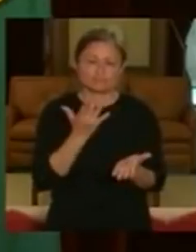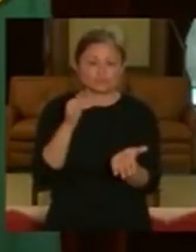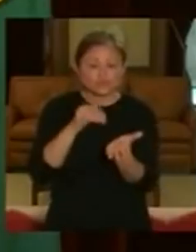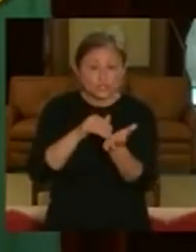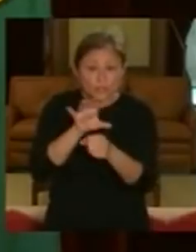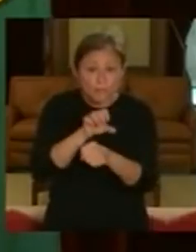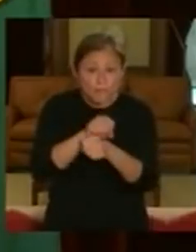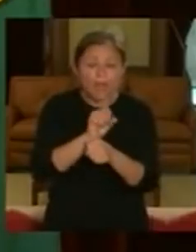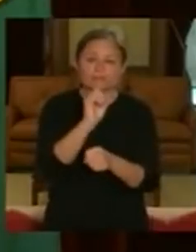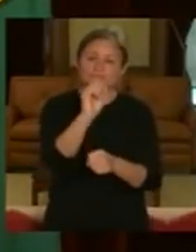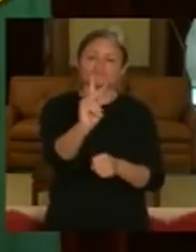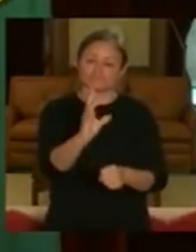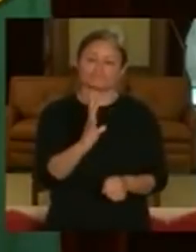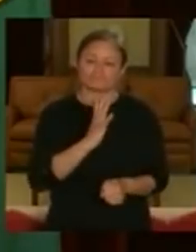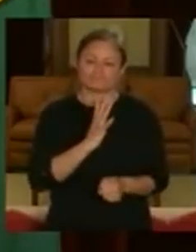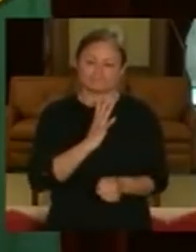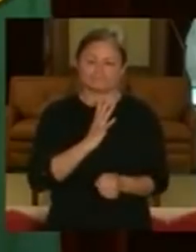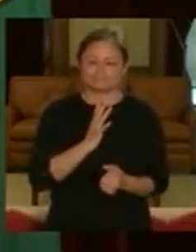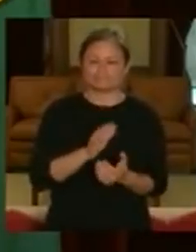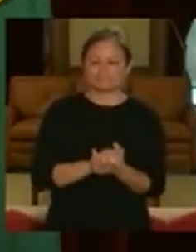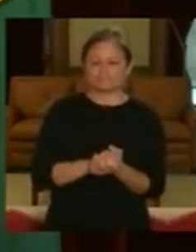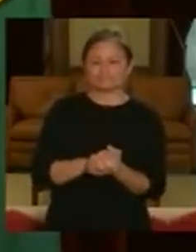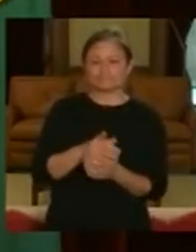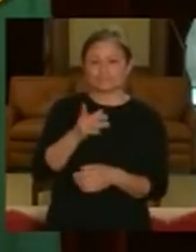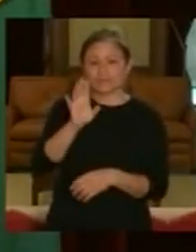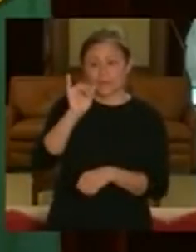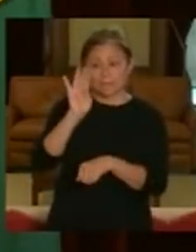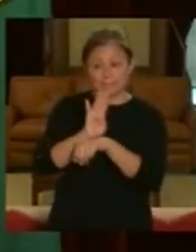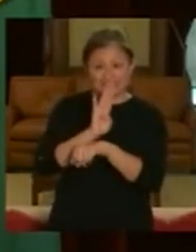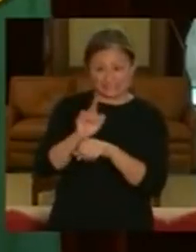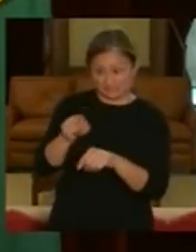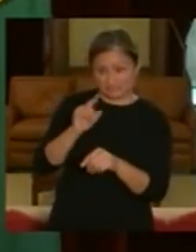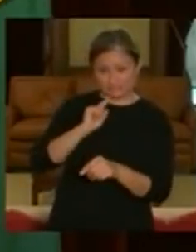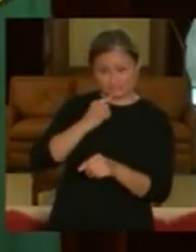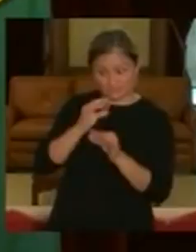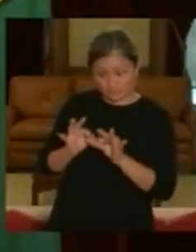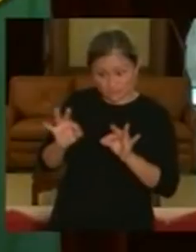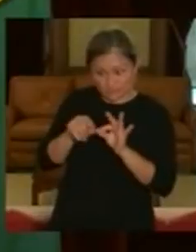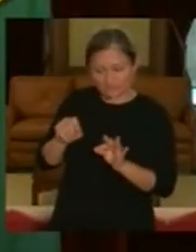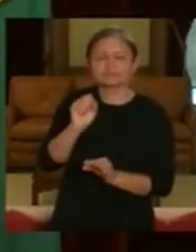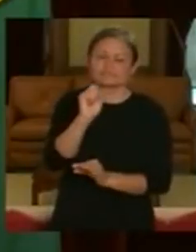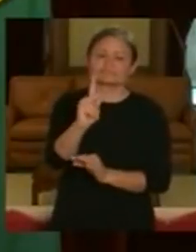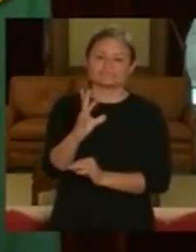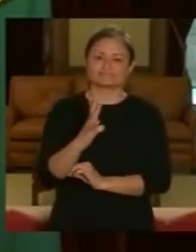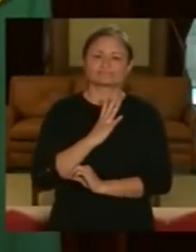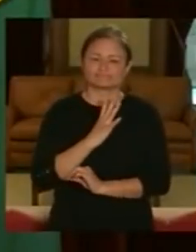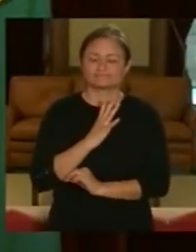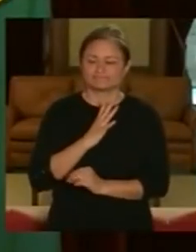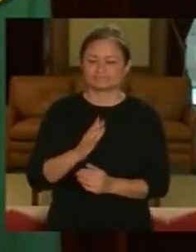IT, ALL TO MINIMIZE THE PHYSICAL CONTACT WITH OTHERS, GOING TO THE PHARMACY OR IF